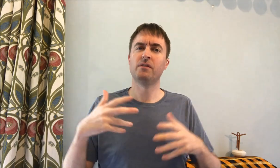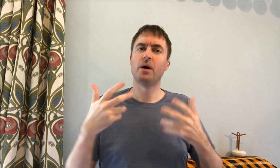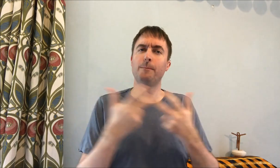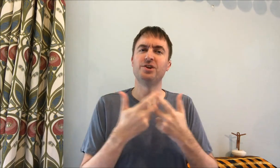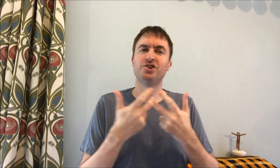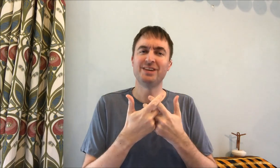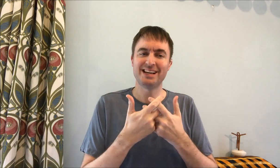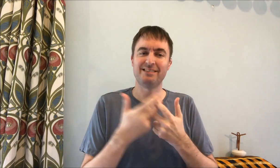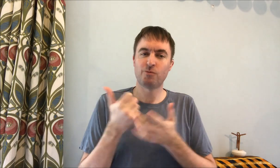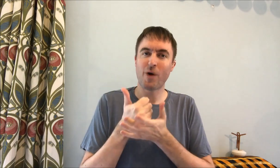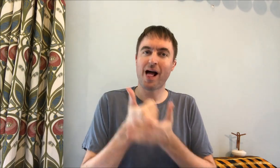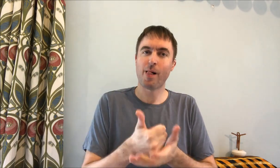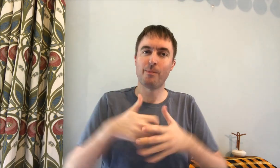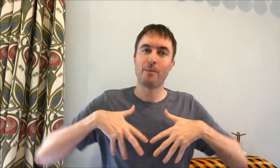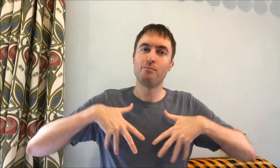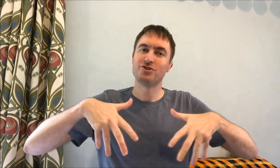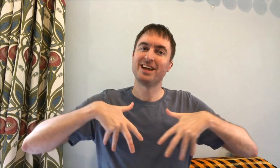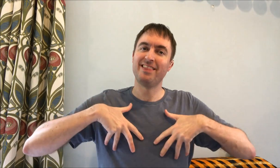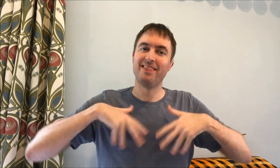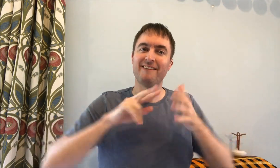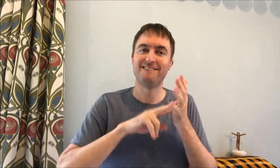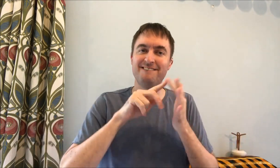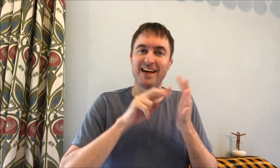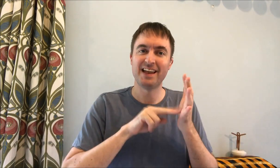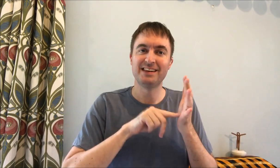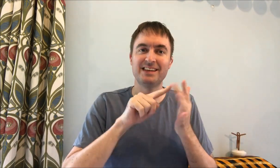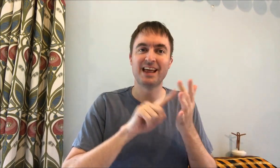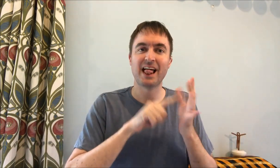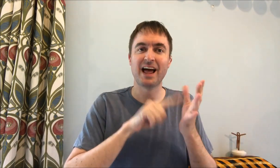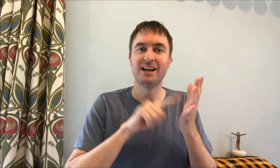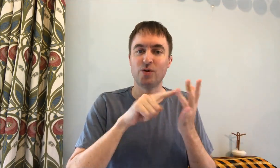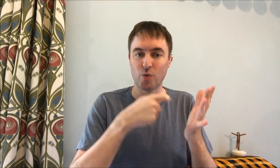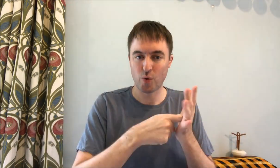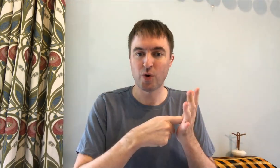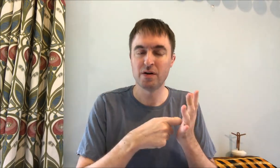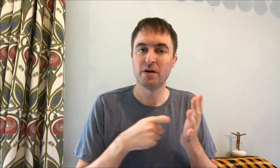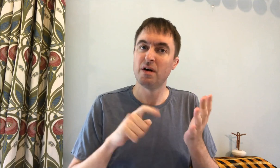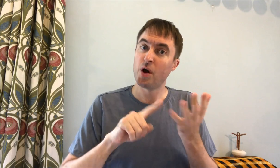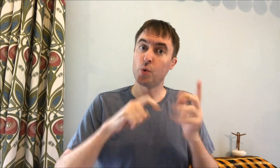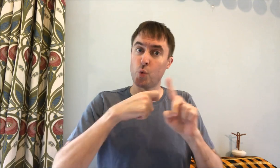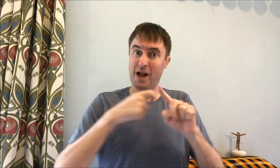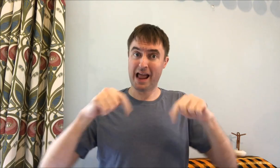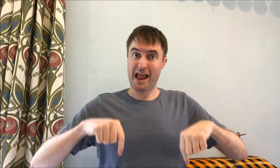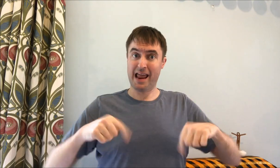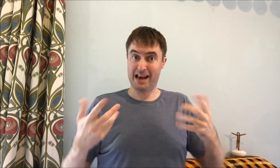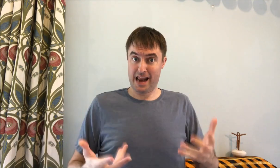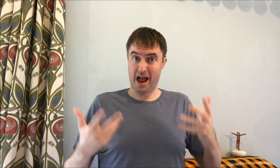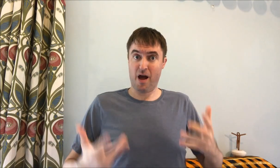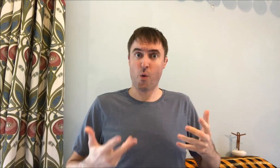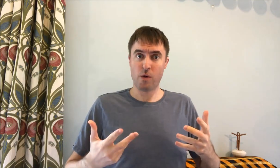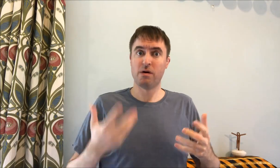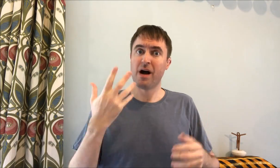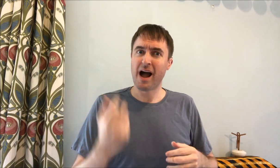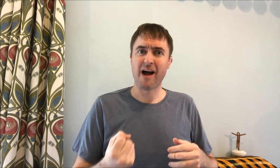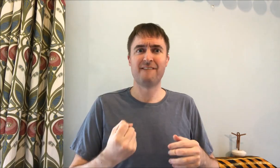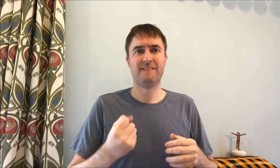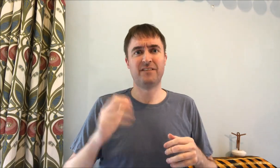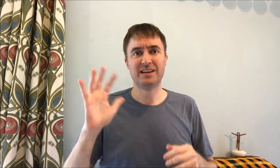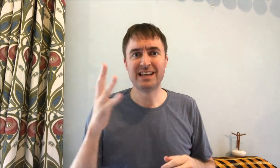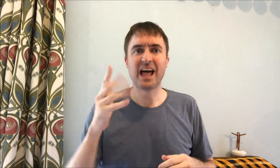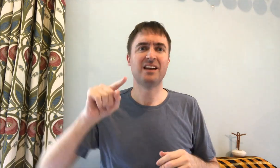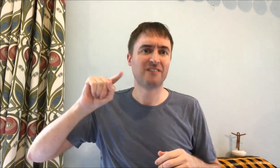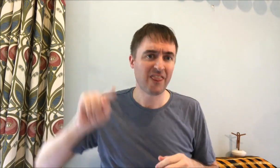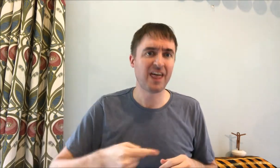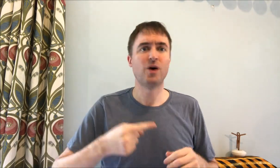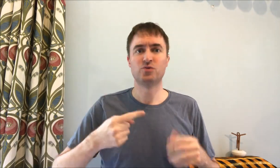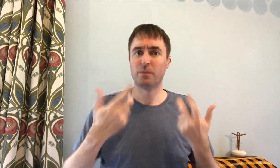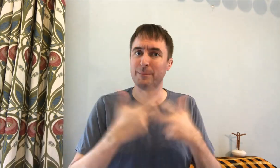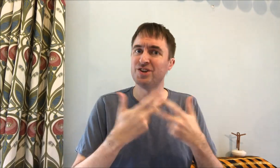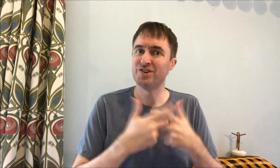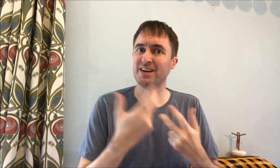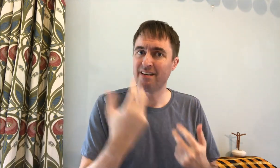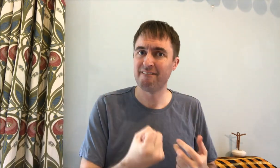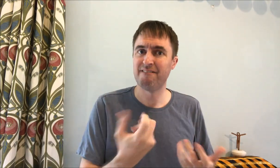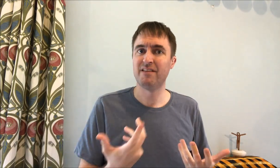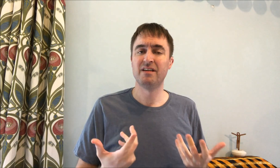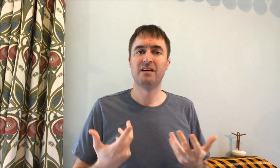In the UK, we now have tens of thousands of ventilators, to help people with coronavirus to breathe.